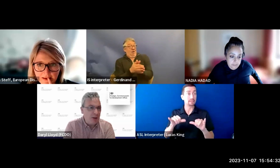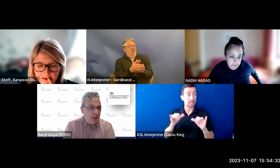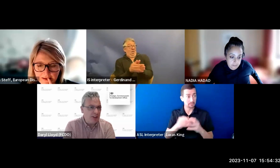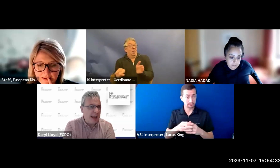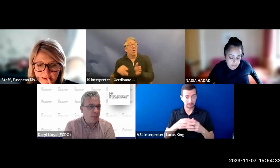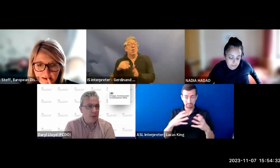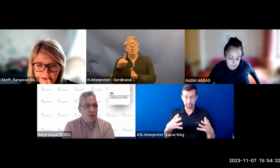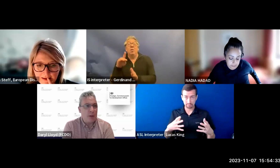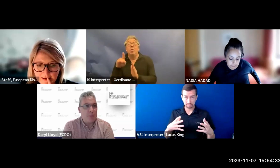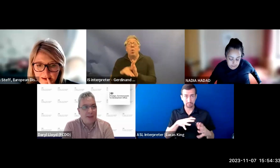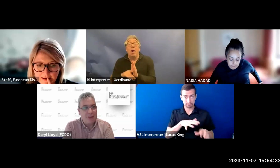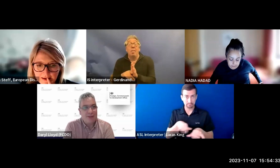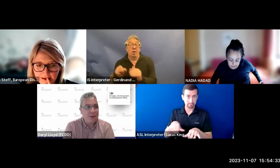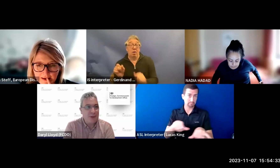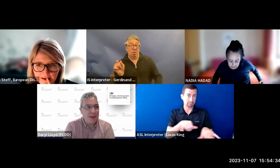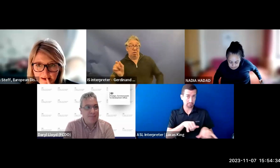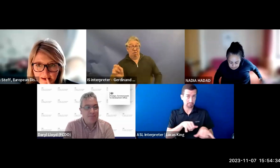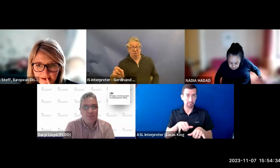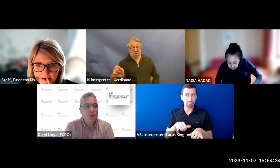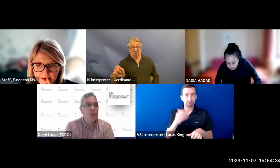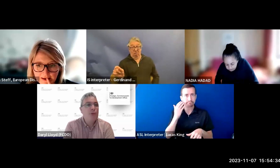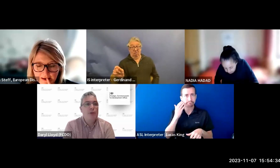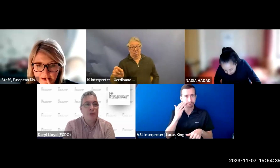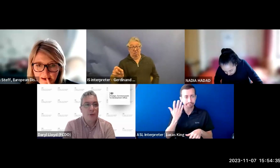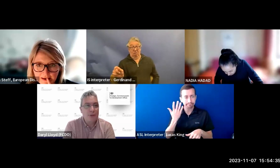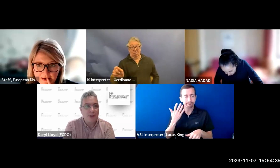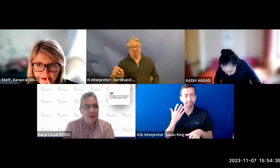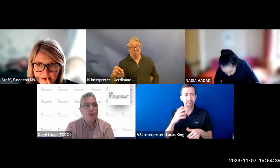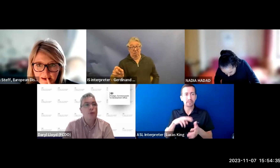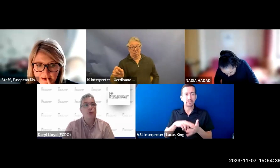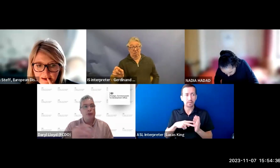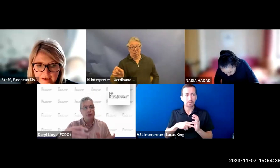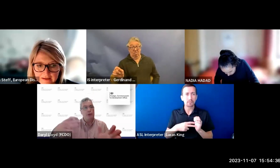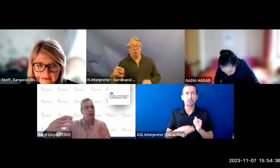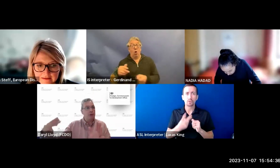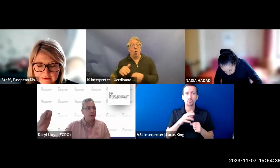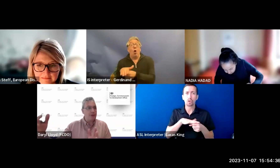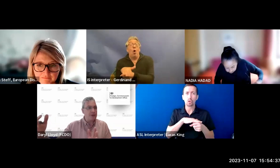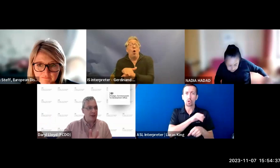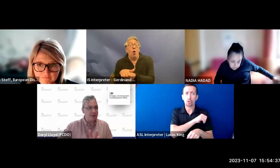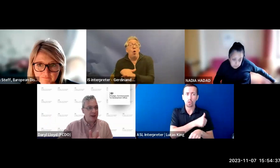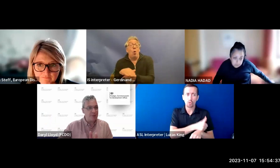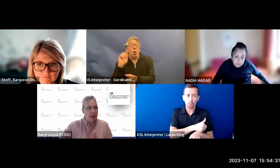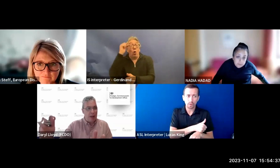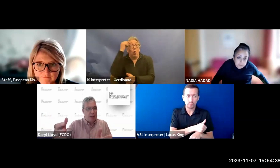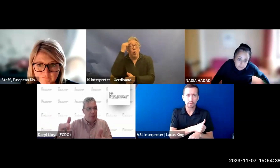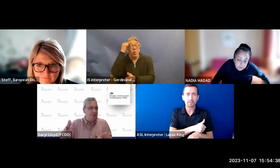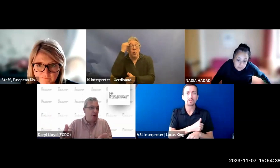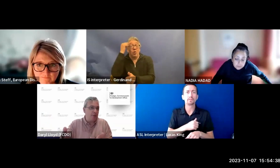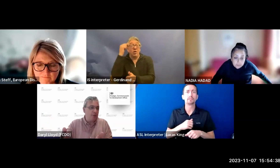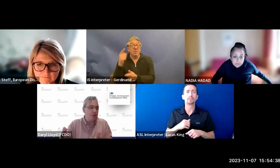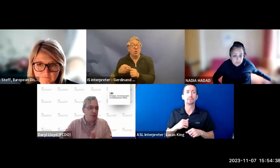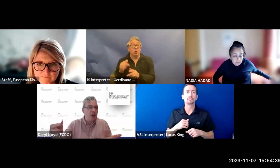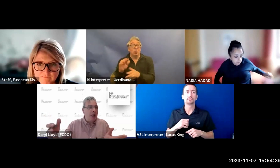Scale means doing 2 local authorities, schools and 2 local authorities rather than 5 schools.